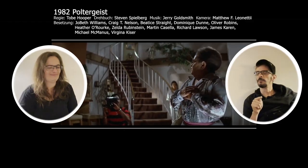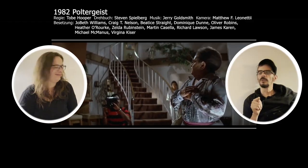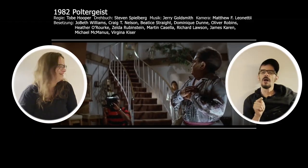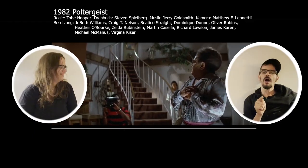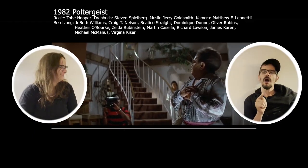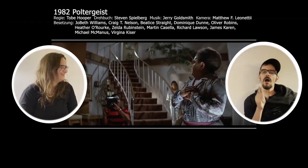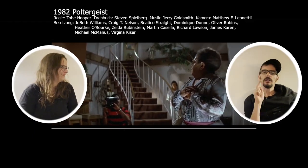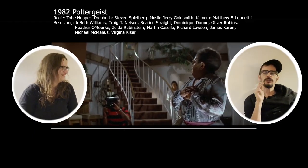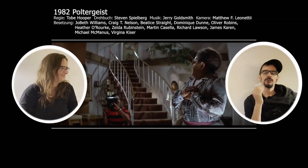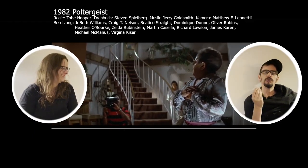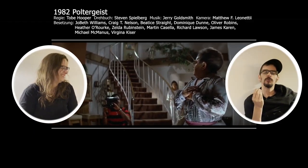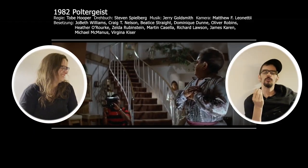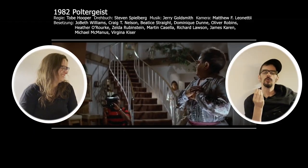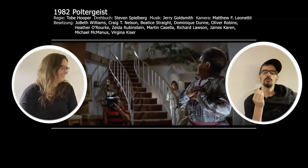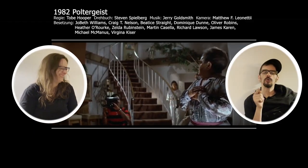She can already feel the way up.